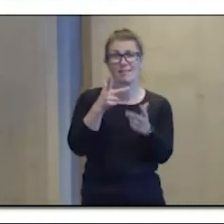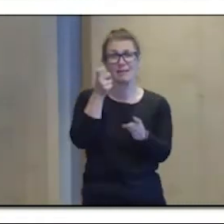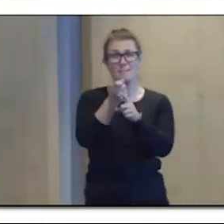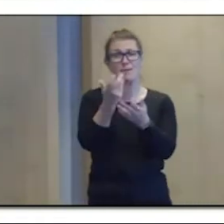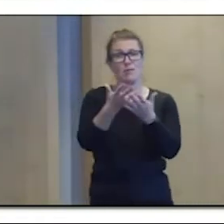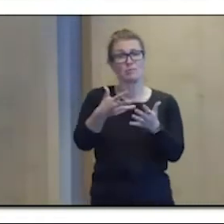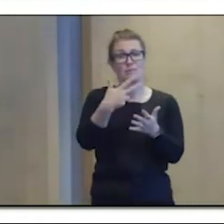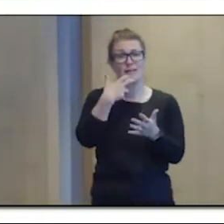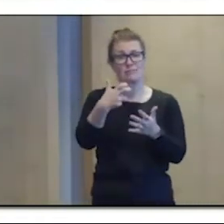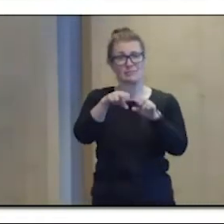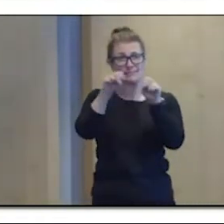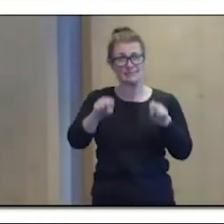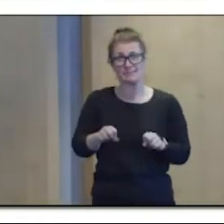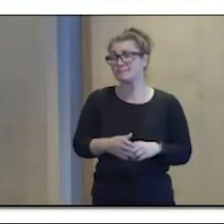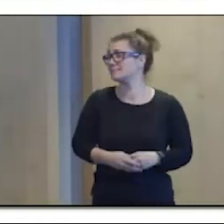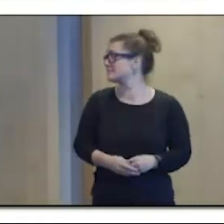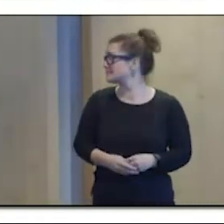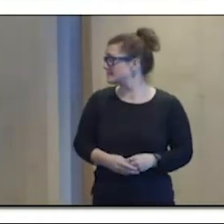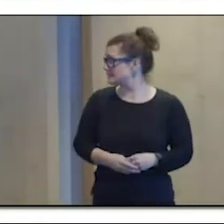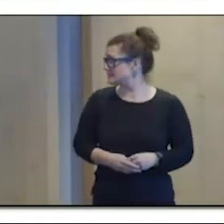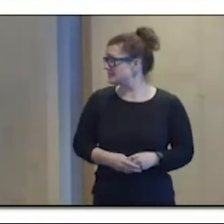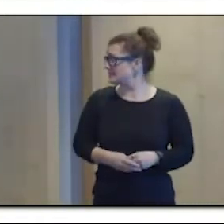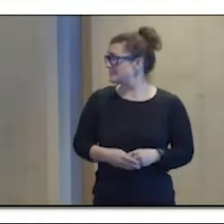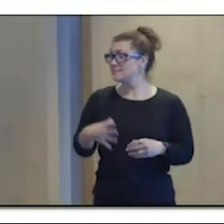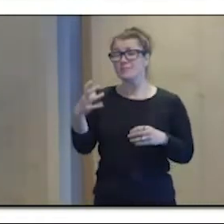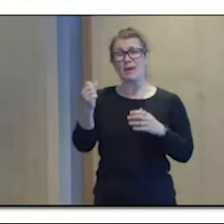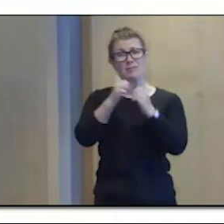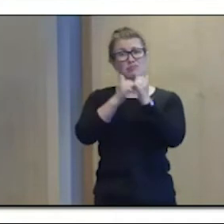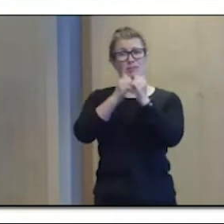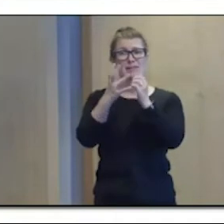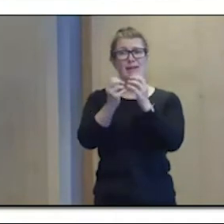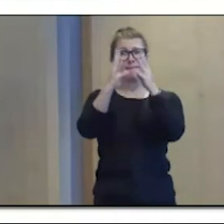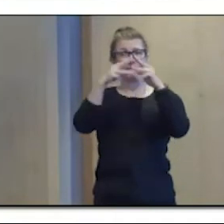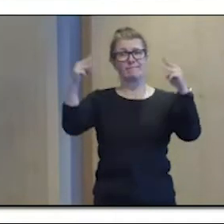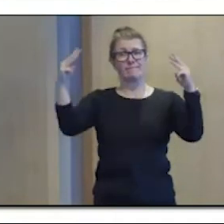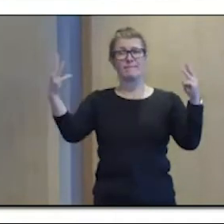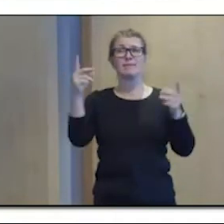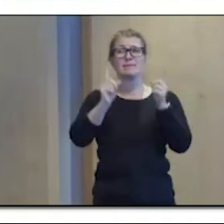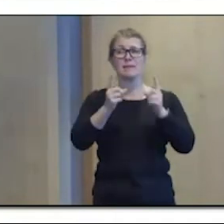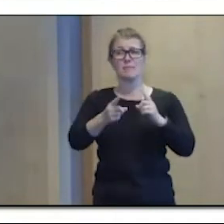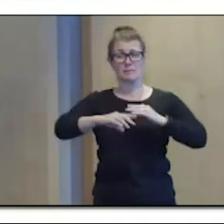It obviously our infrastructure is out there often sometimes it's undergrounded, particularly in the